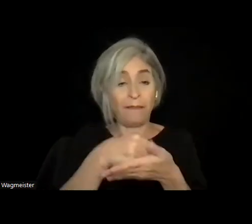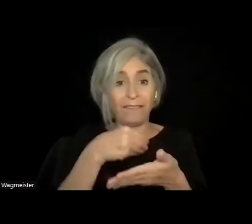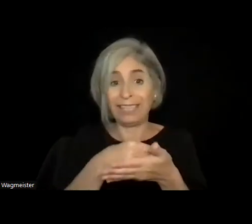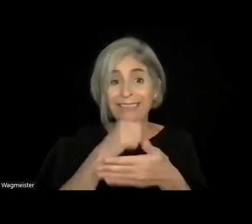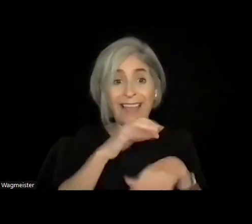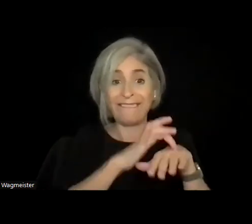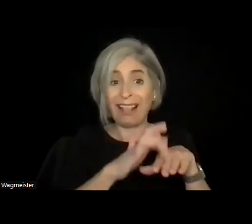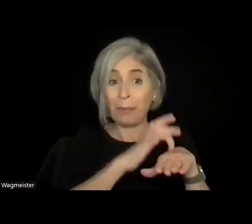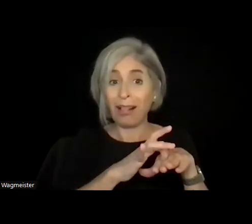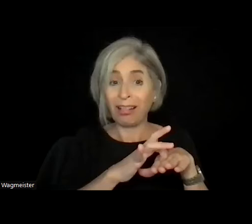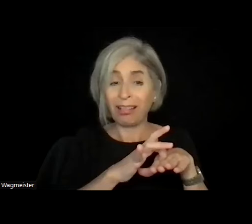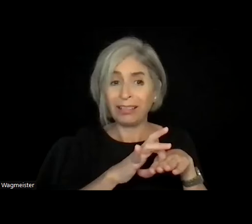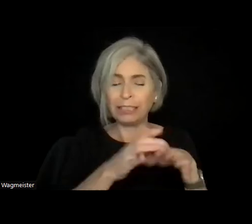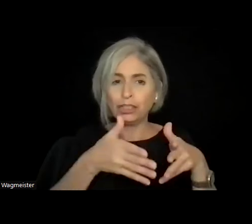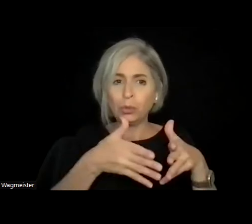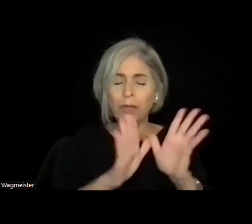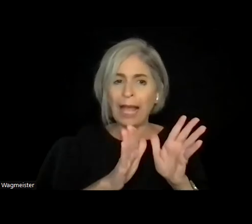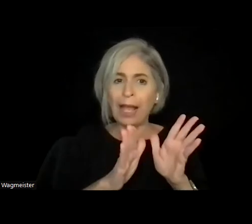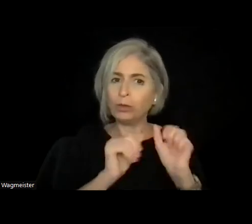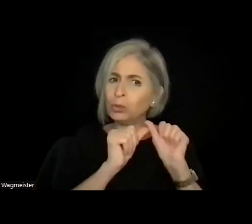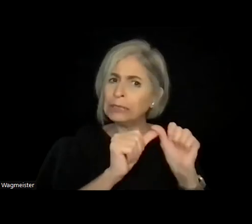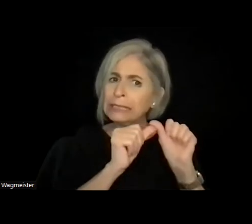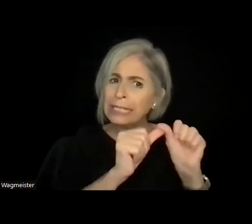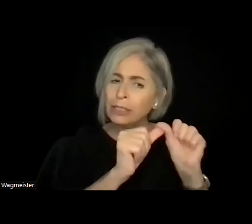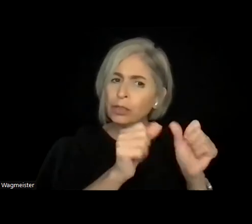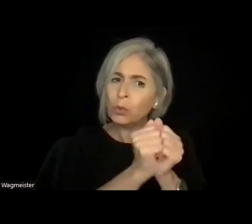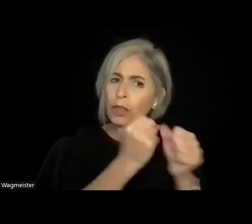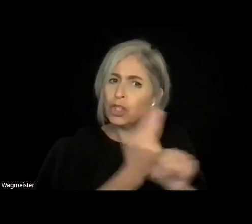work for whatever reason, after all, it is a technology and sometimes the